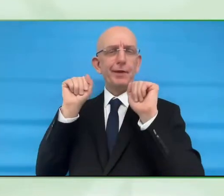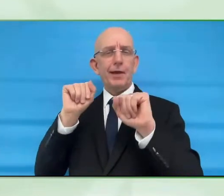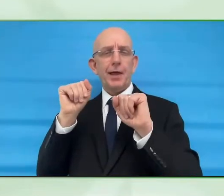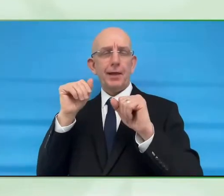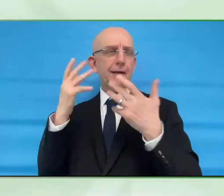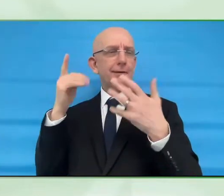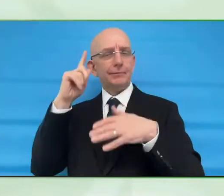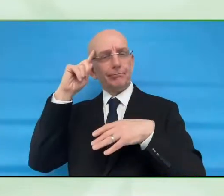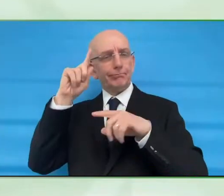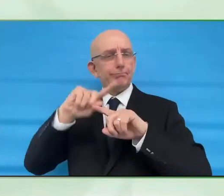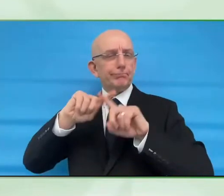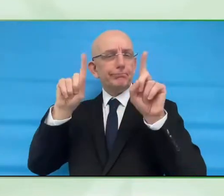surroundings as possible.